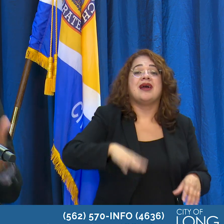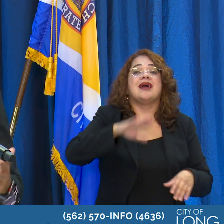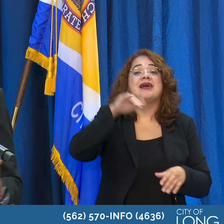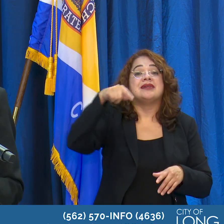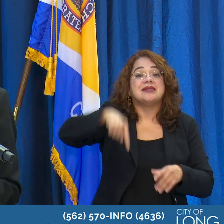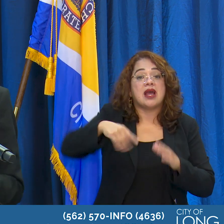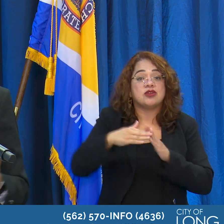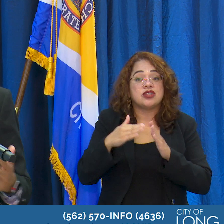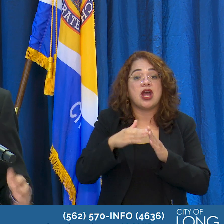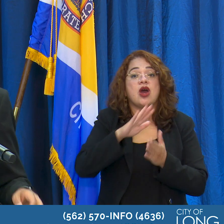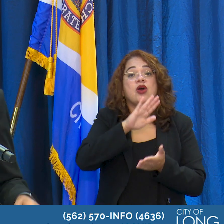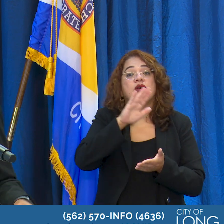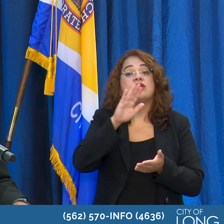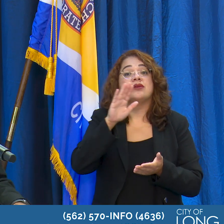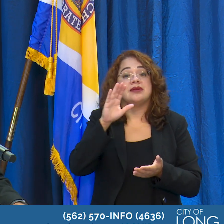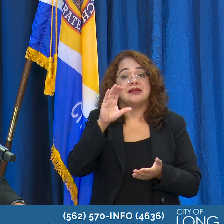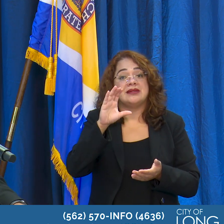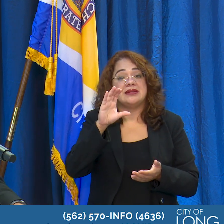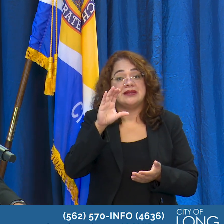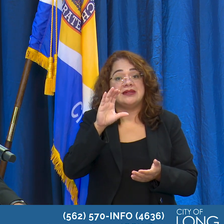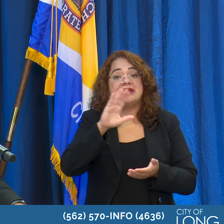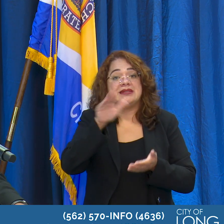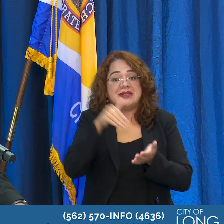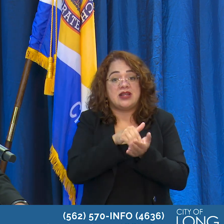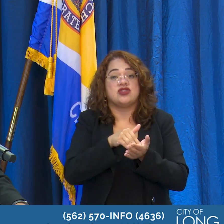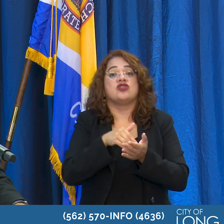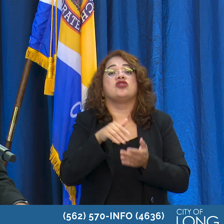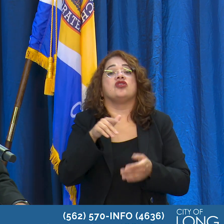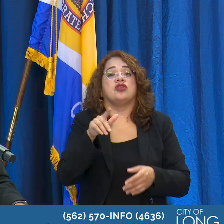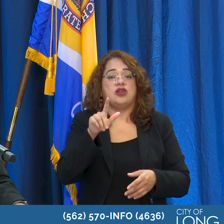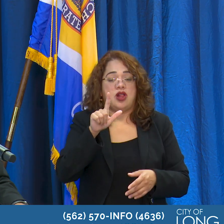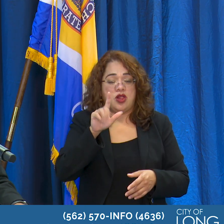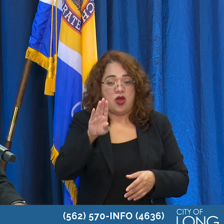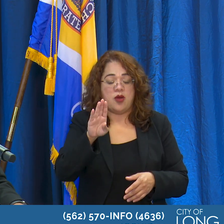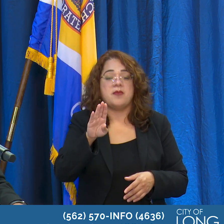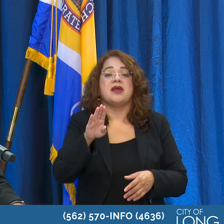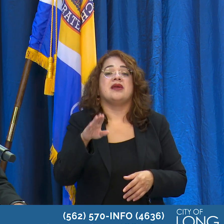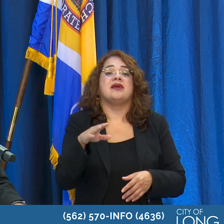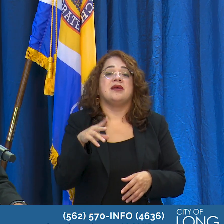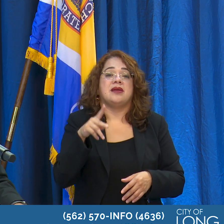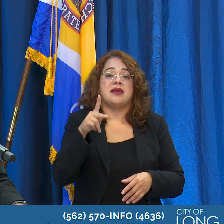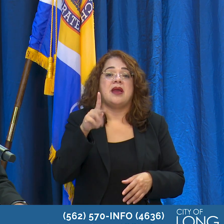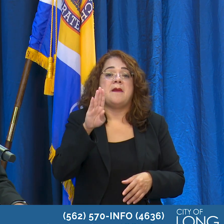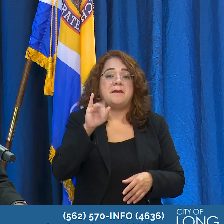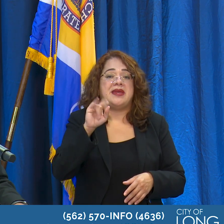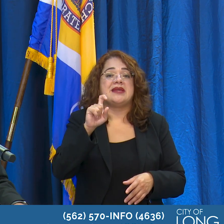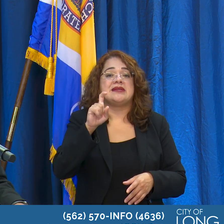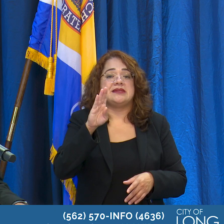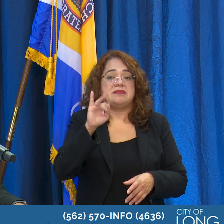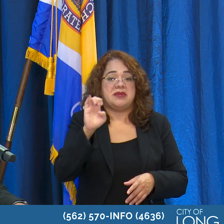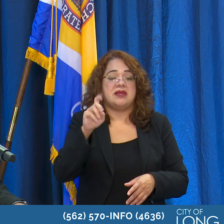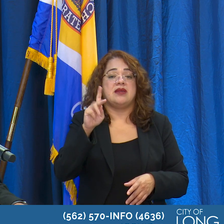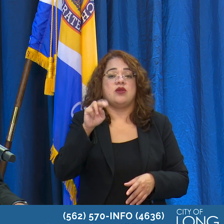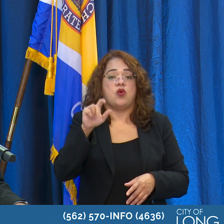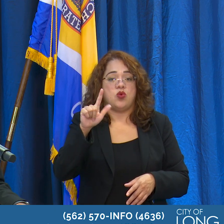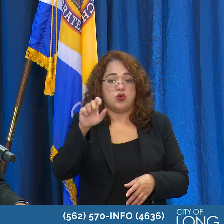Bixby Knolls. All across the city we have an additional 15 that are being permeated and that are in the progress to be approved.